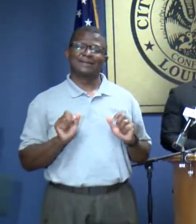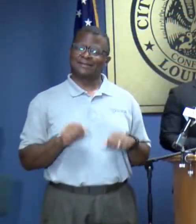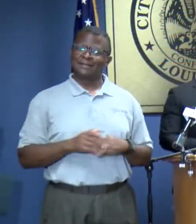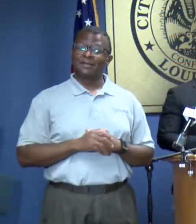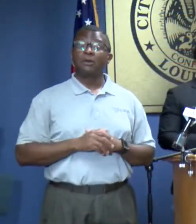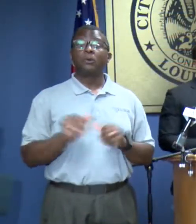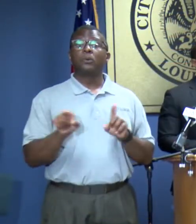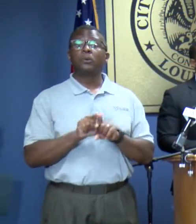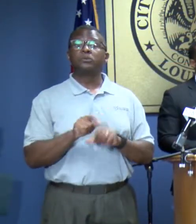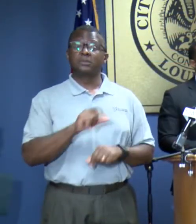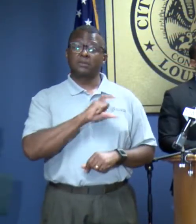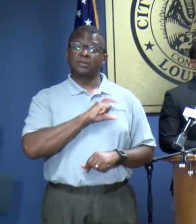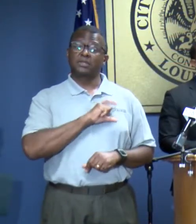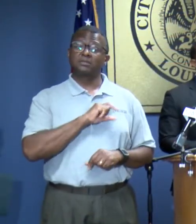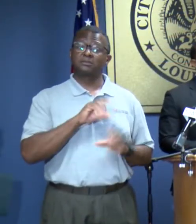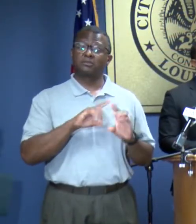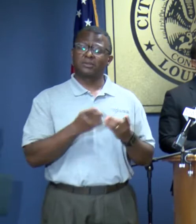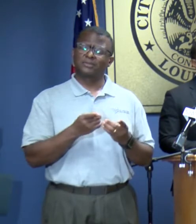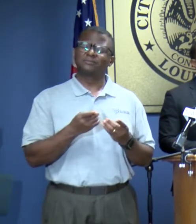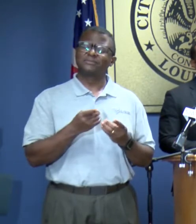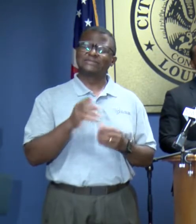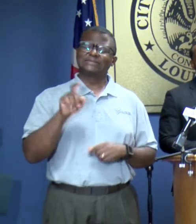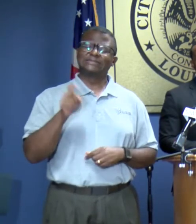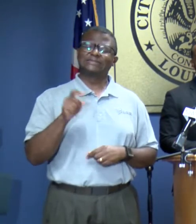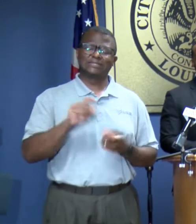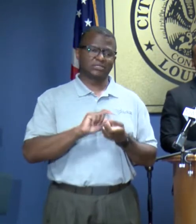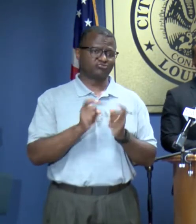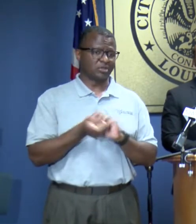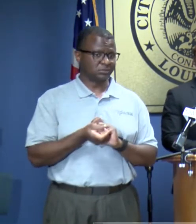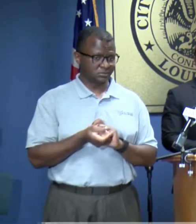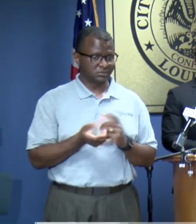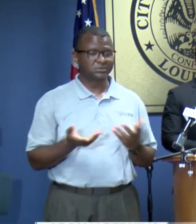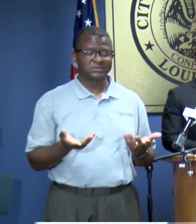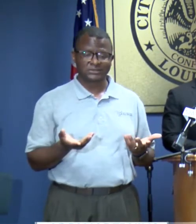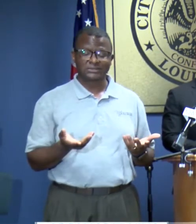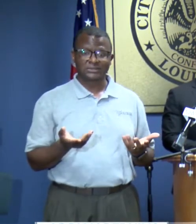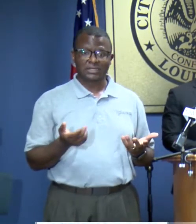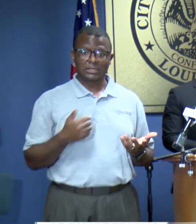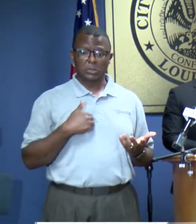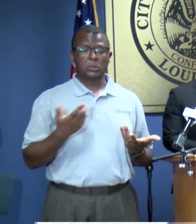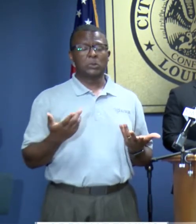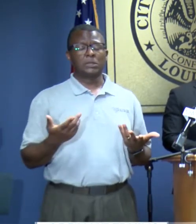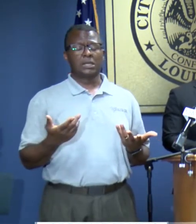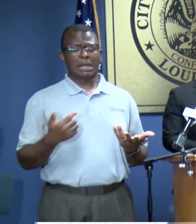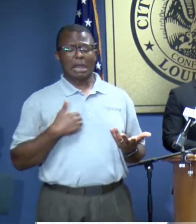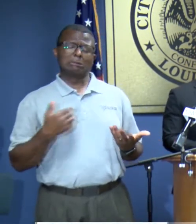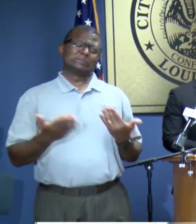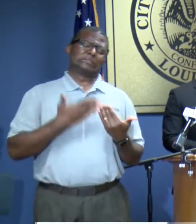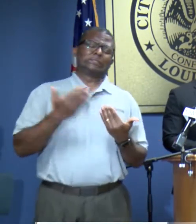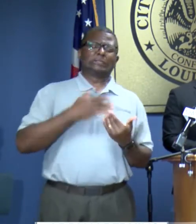change. And this is not a decision that I've come upon lightly."(Dan Jovic)BUT IT IS